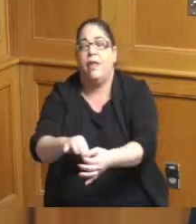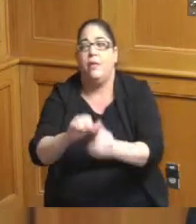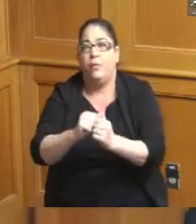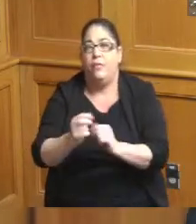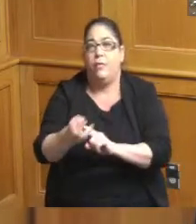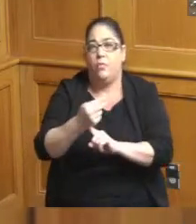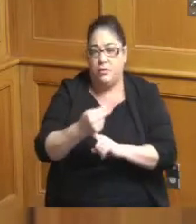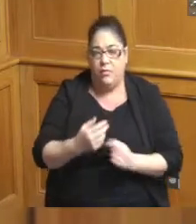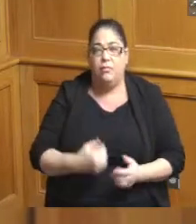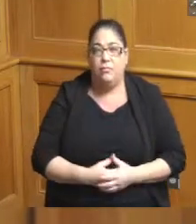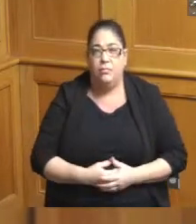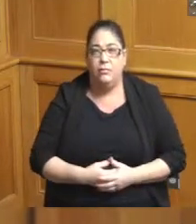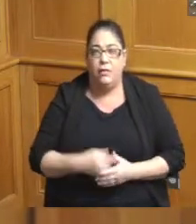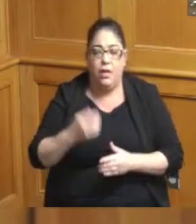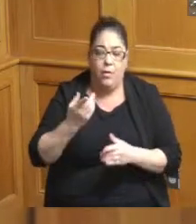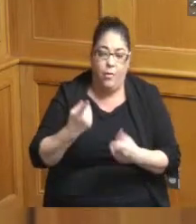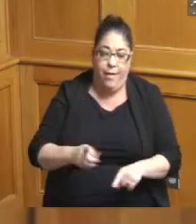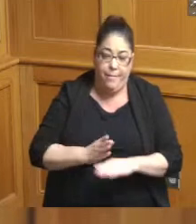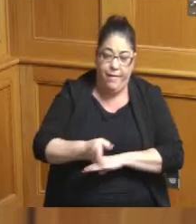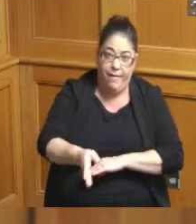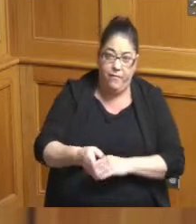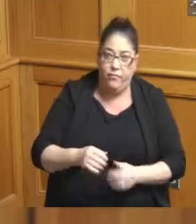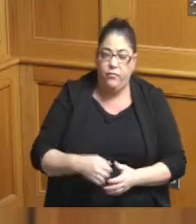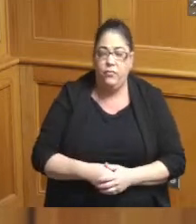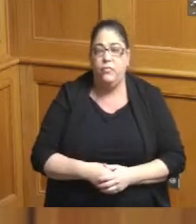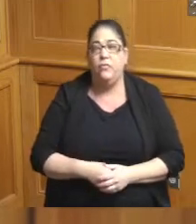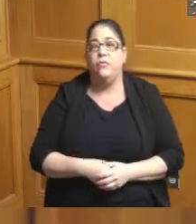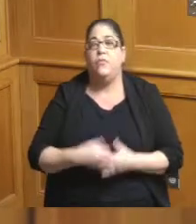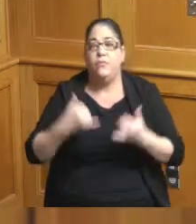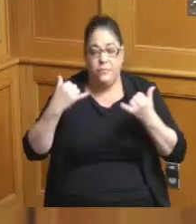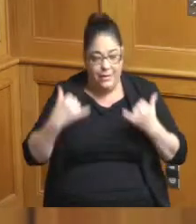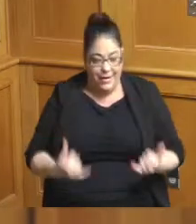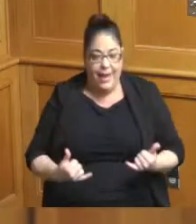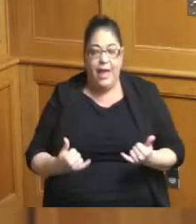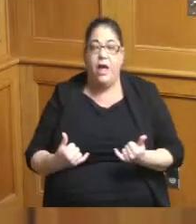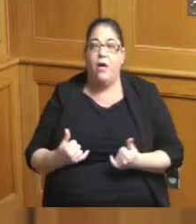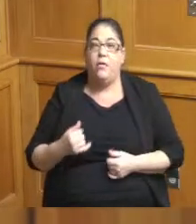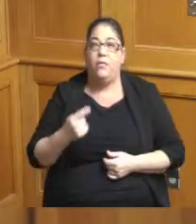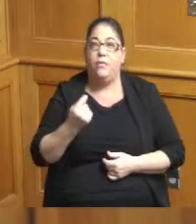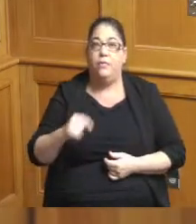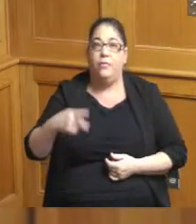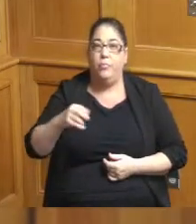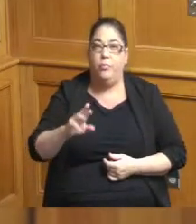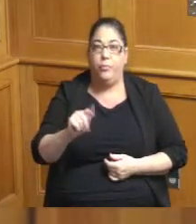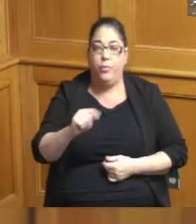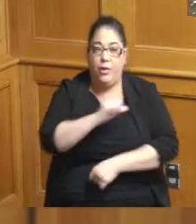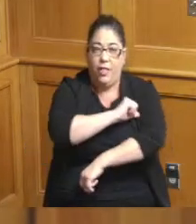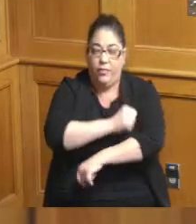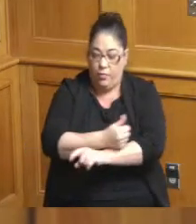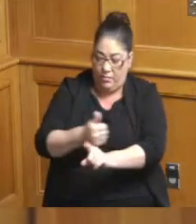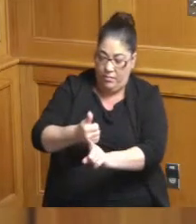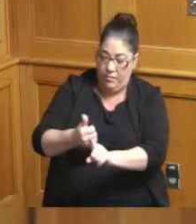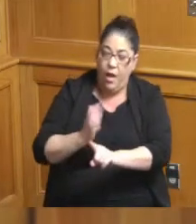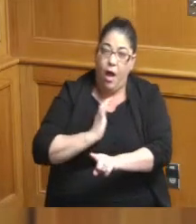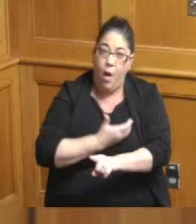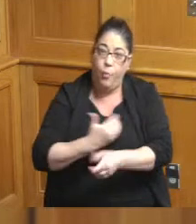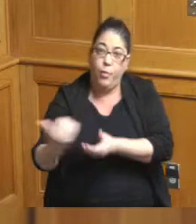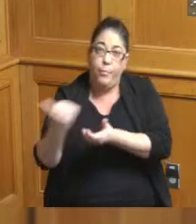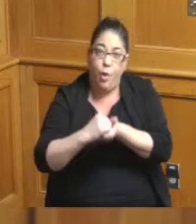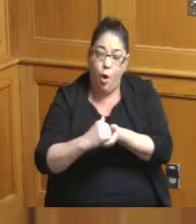and so we're in a position now where we have our partner the port that did all this work on